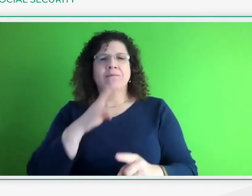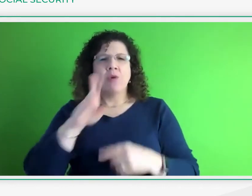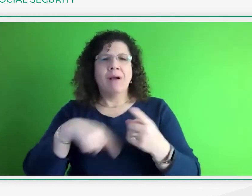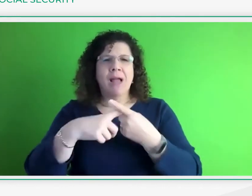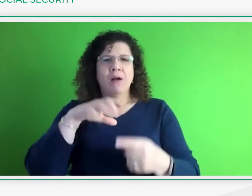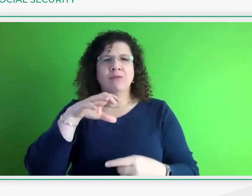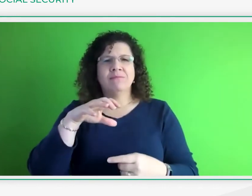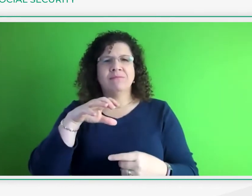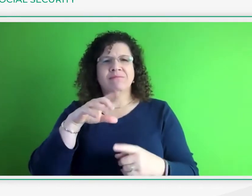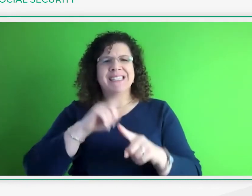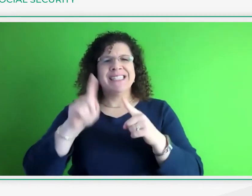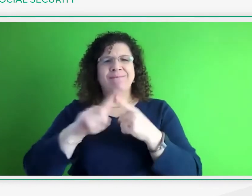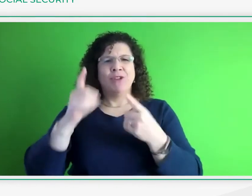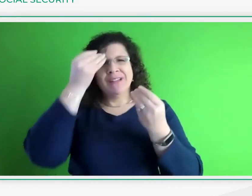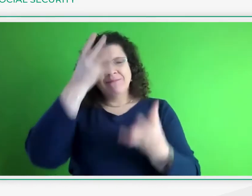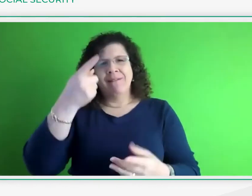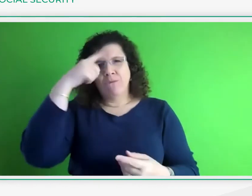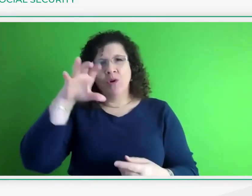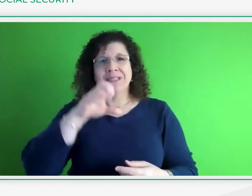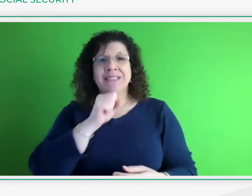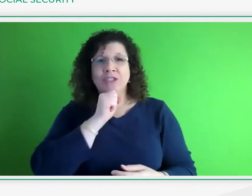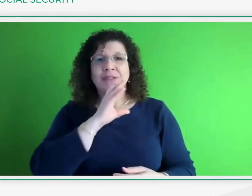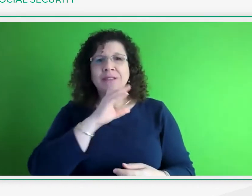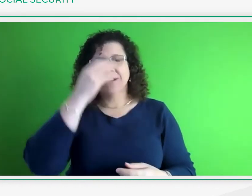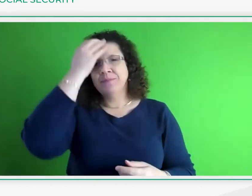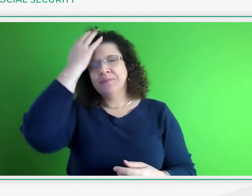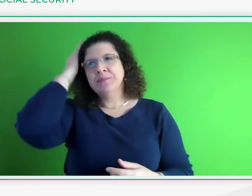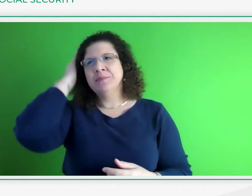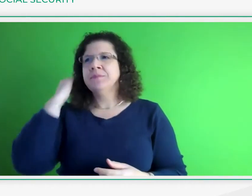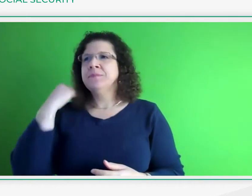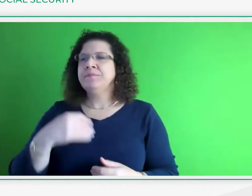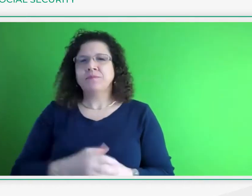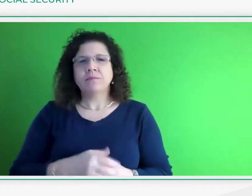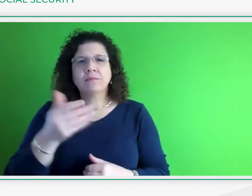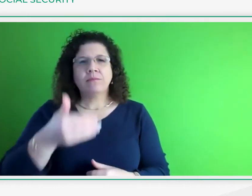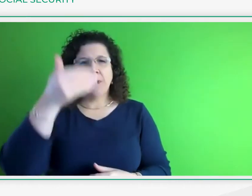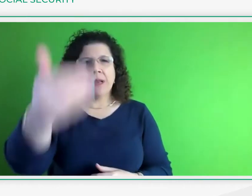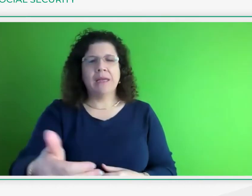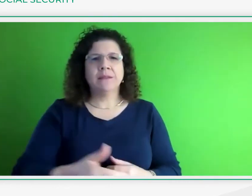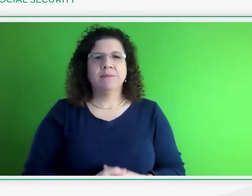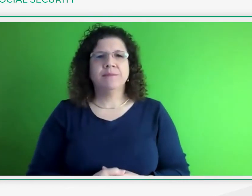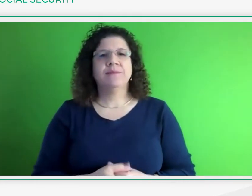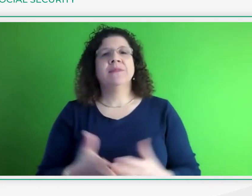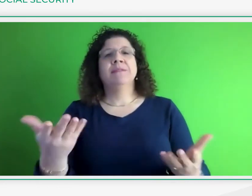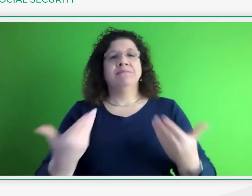education. So this month is specifically about different pieces of information for those who are senior citizens.